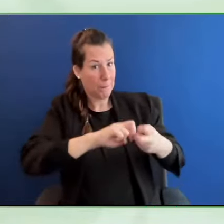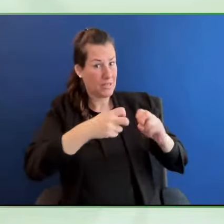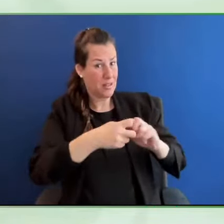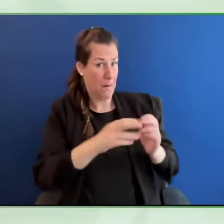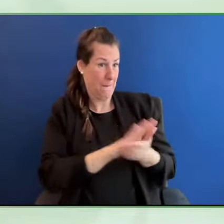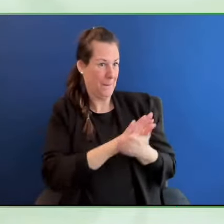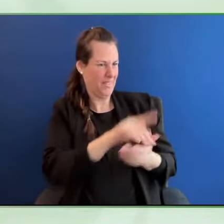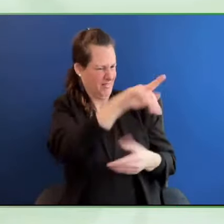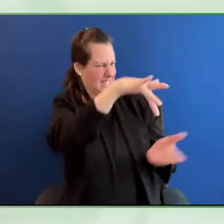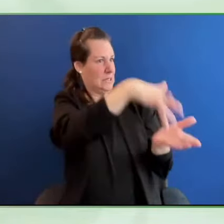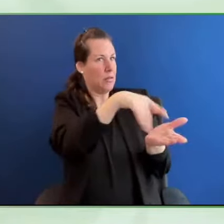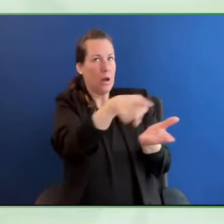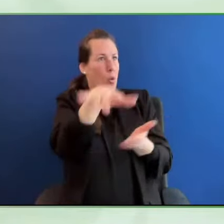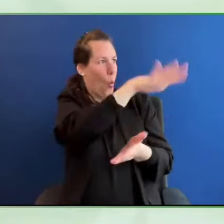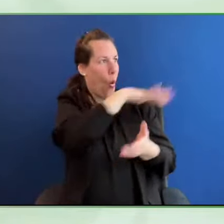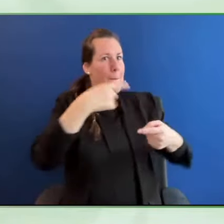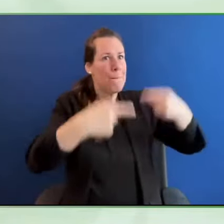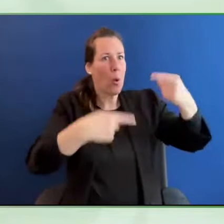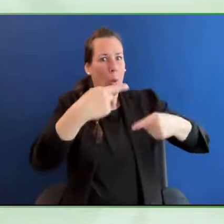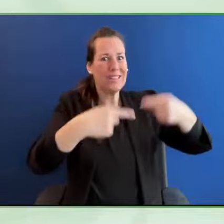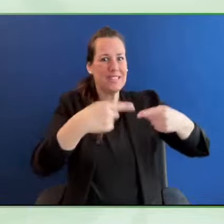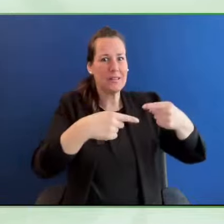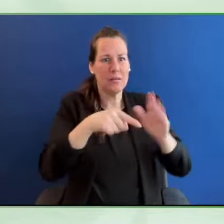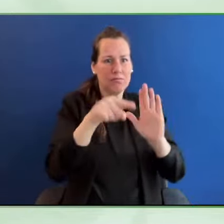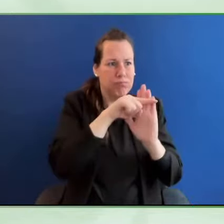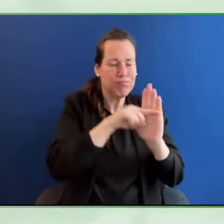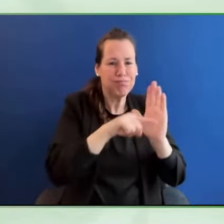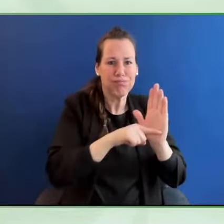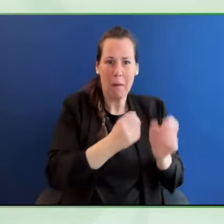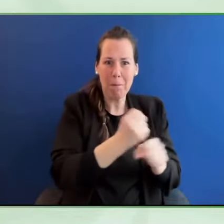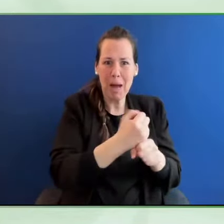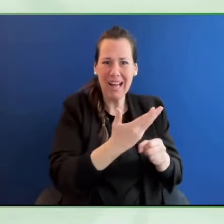Behind-the-scenes there is growing movement around disability rights.